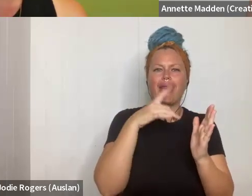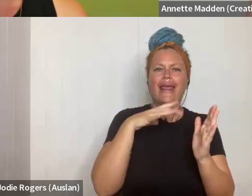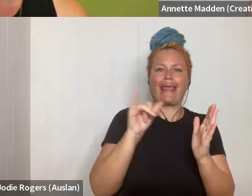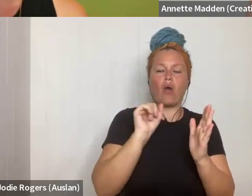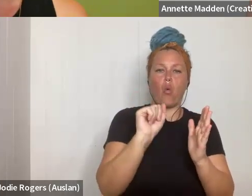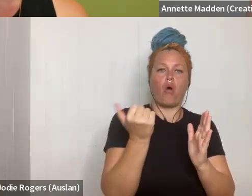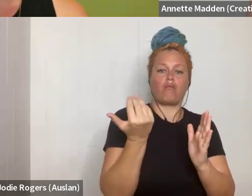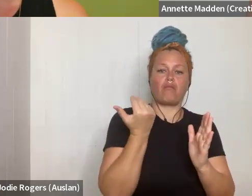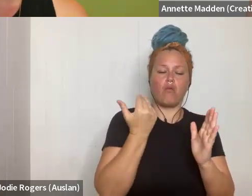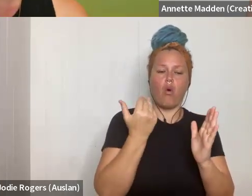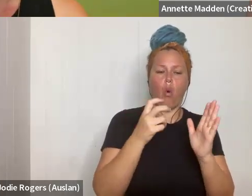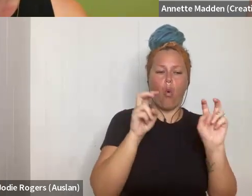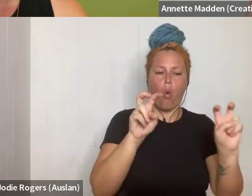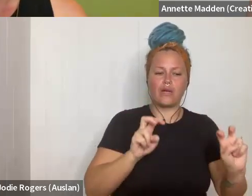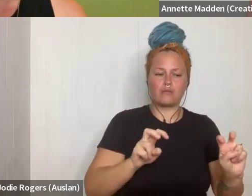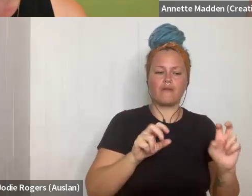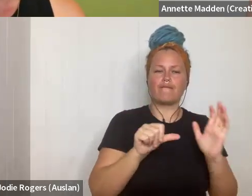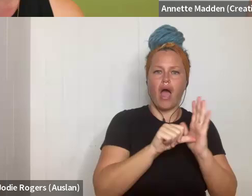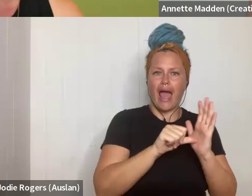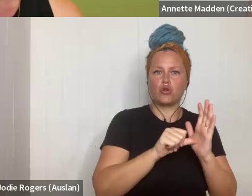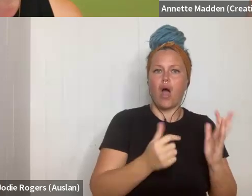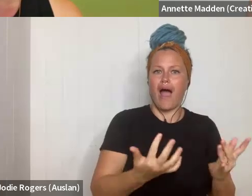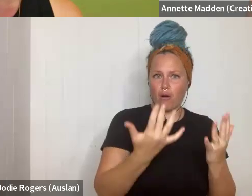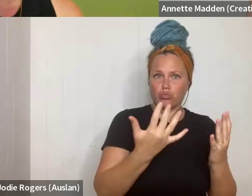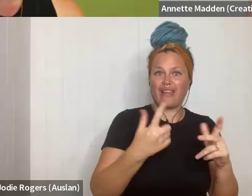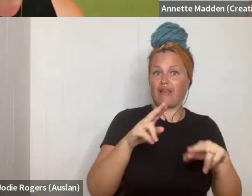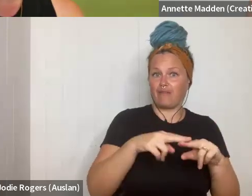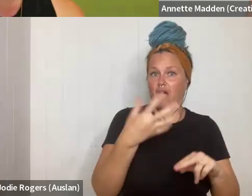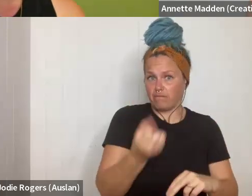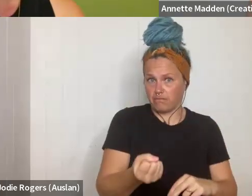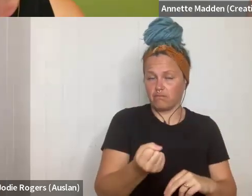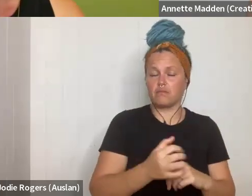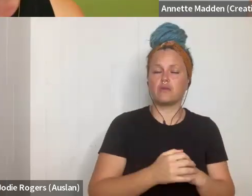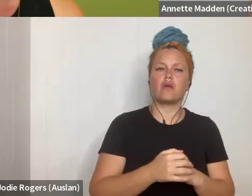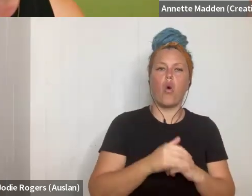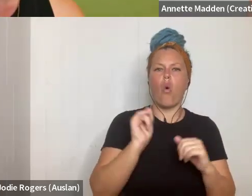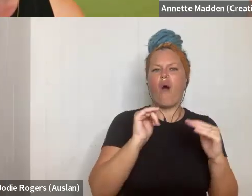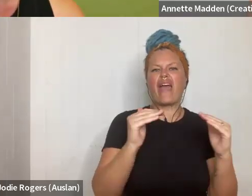The other piece of support material that is related to finance, is that we are requesting,